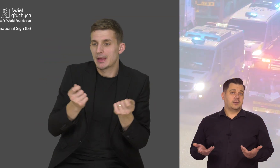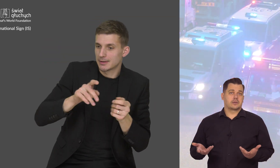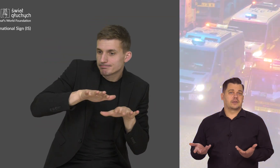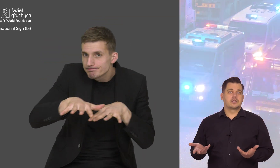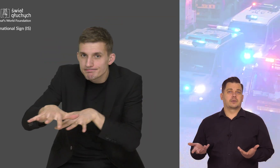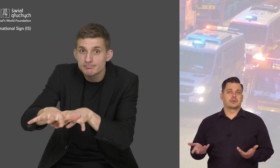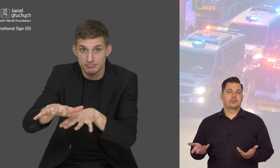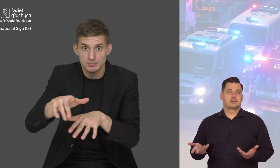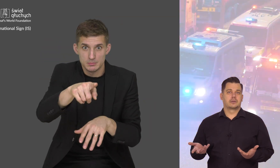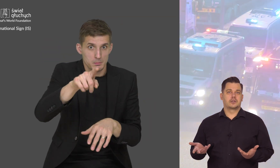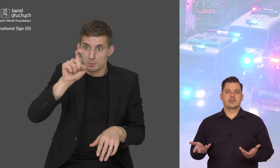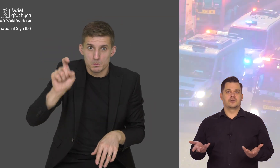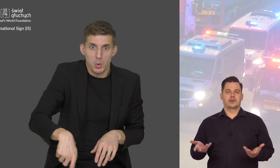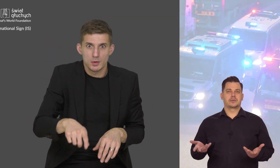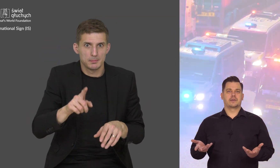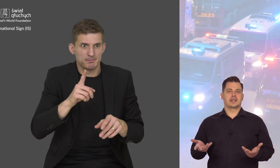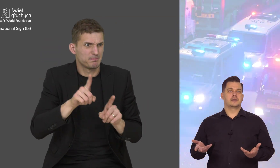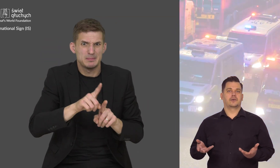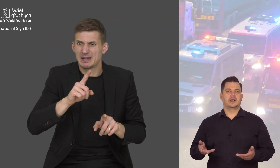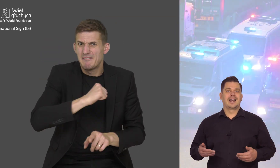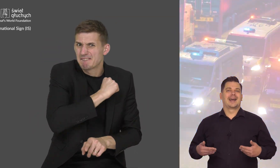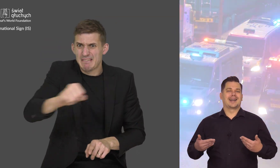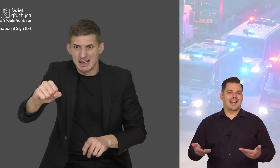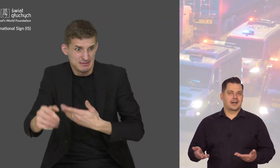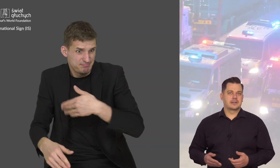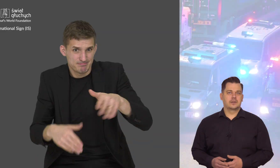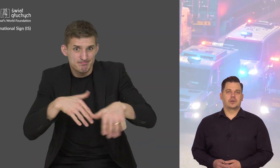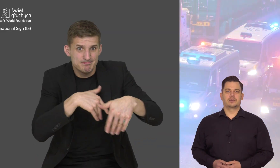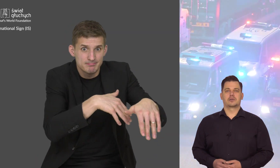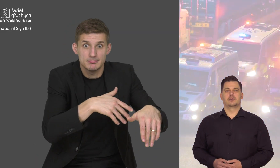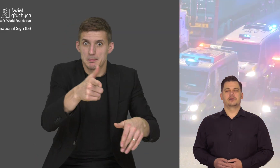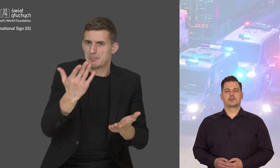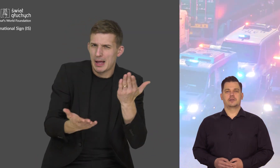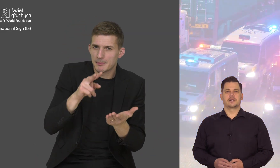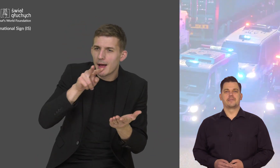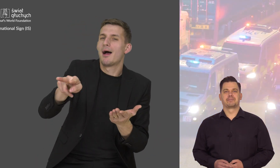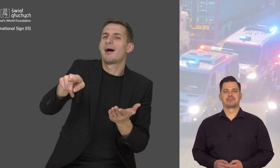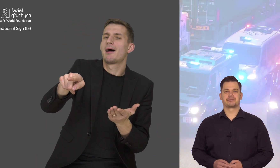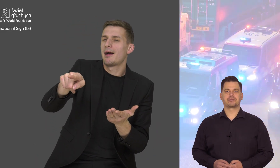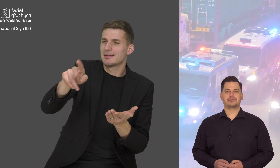or even a real emergency where a dangerous area must be evacuated immediately.